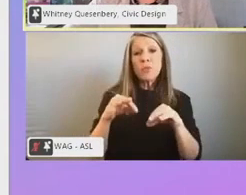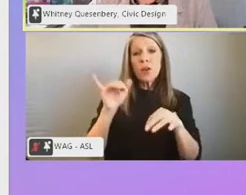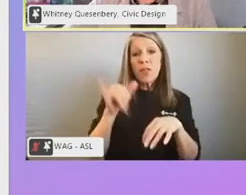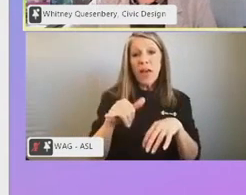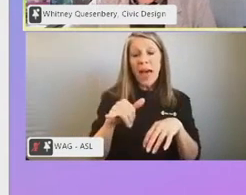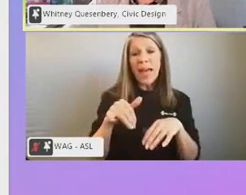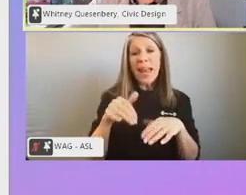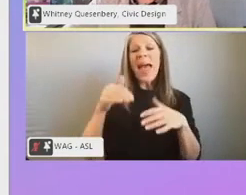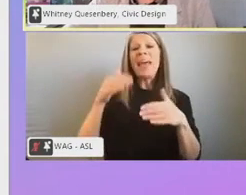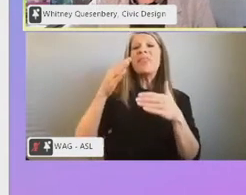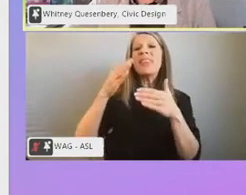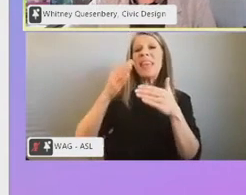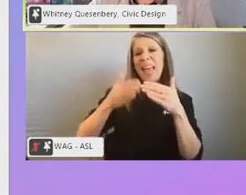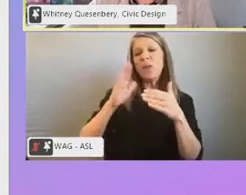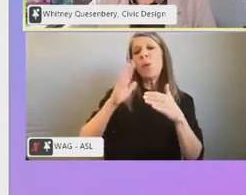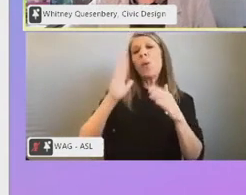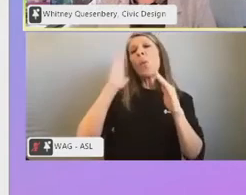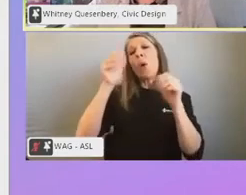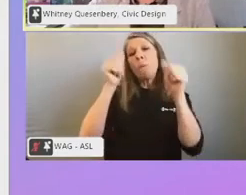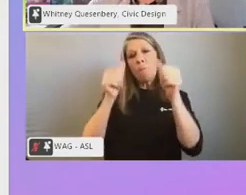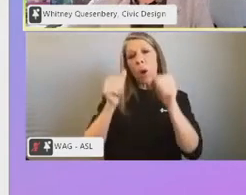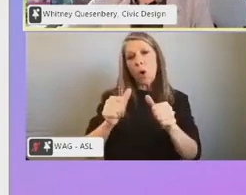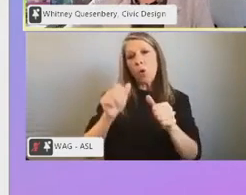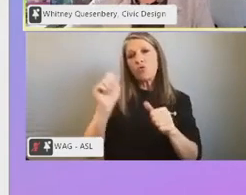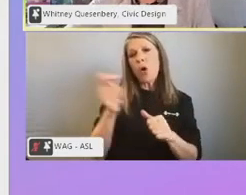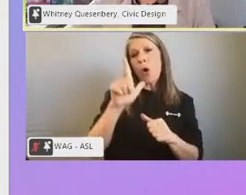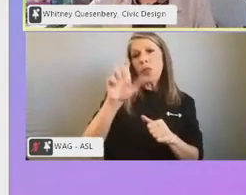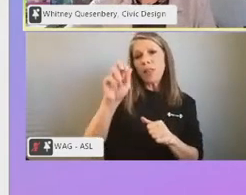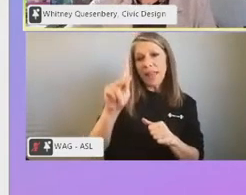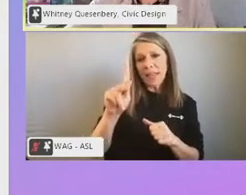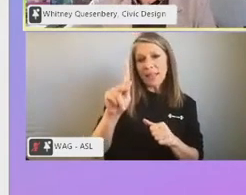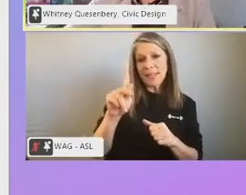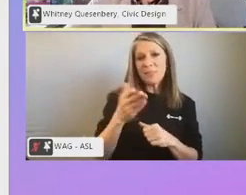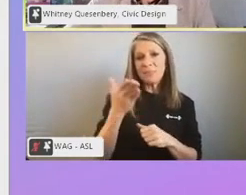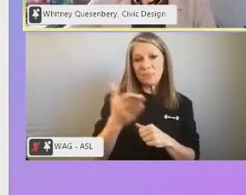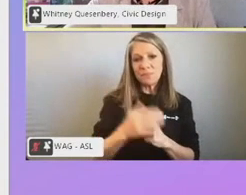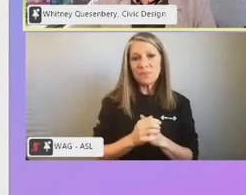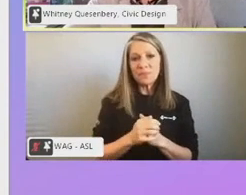screen from a public service announcement by disability rights California from a few years ago, because I think it